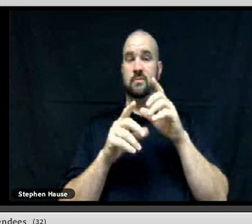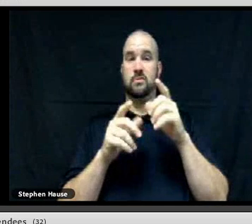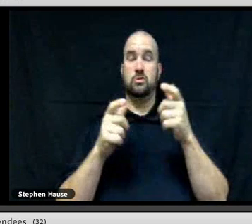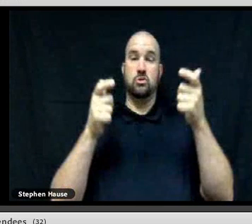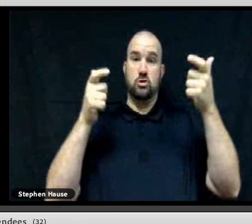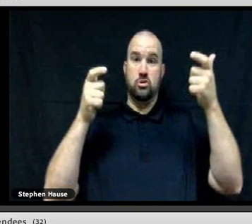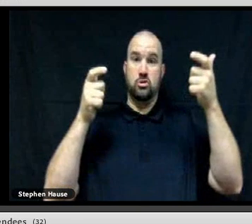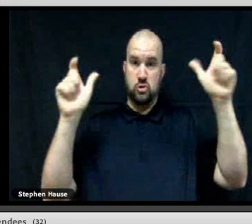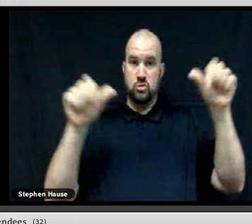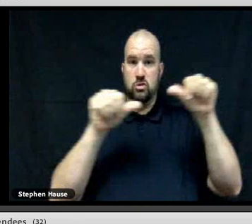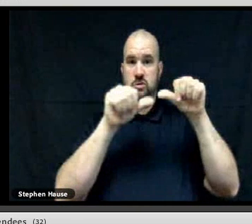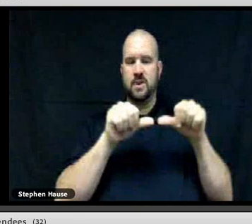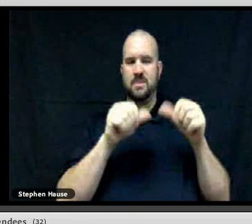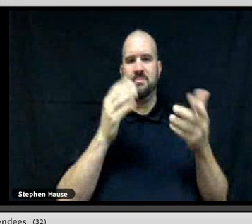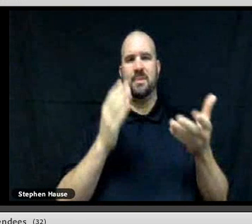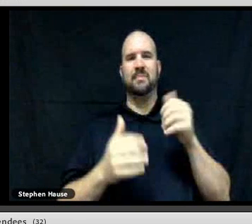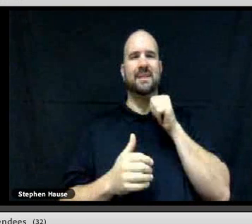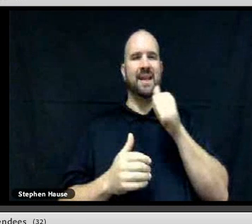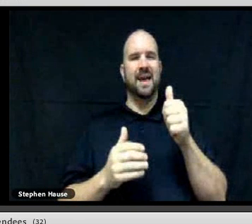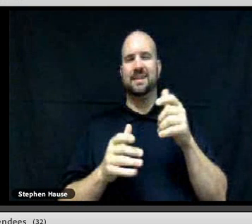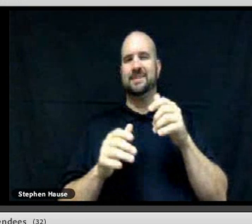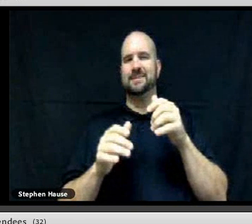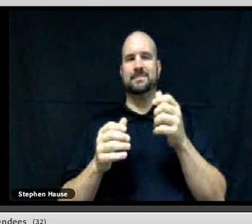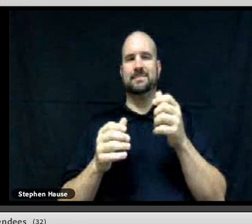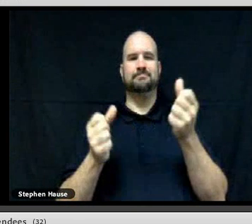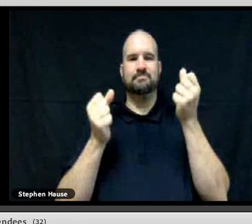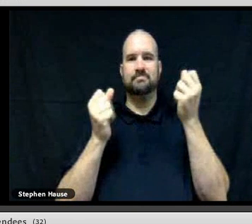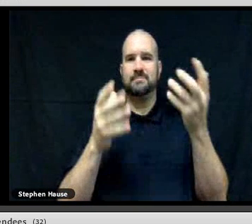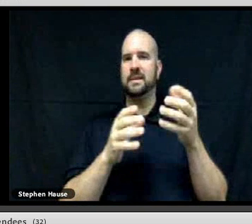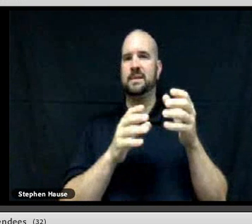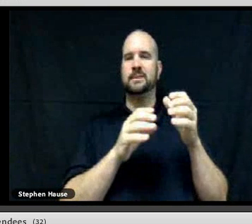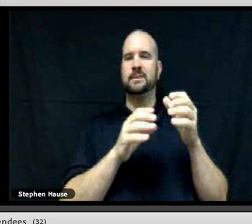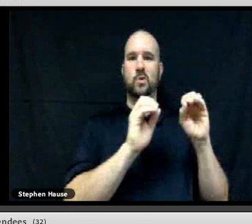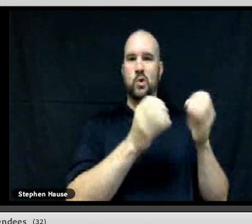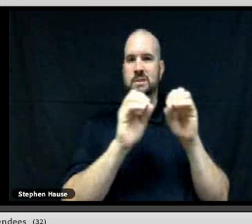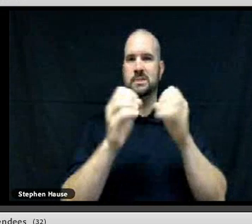where there might not be as many institutions, um, present.